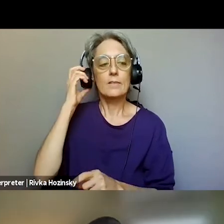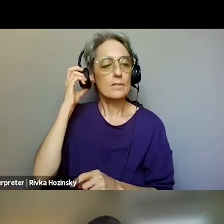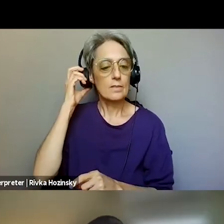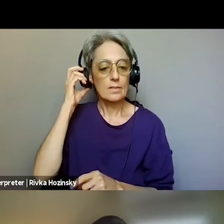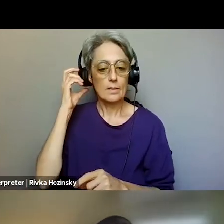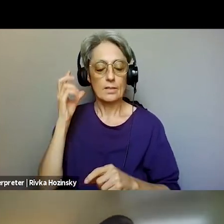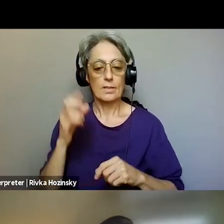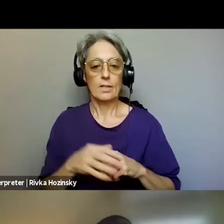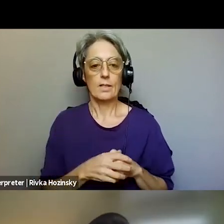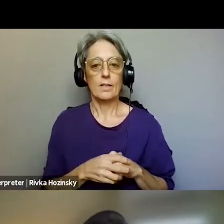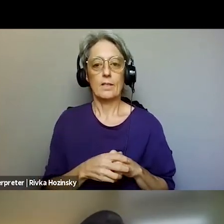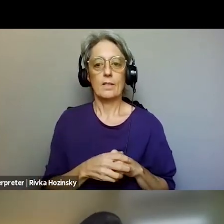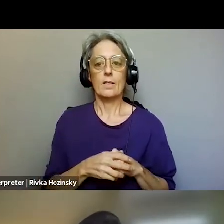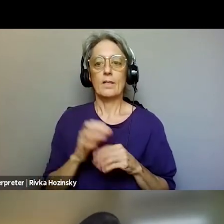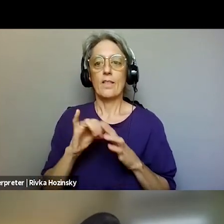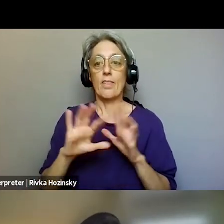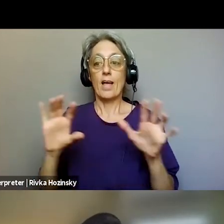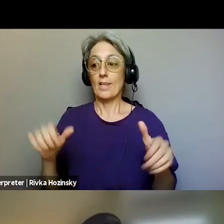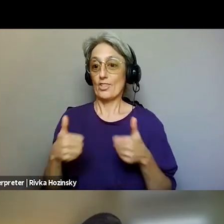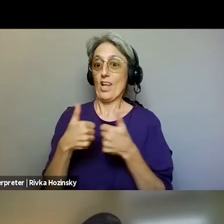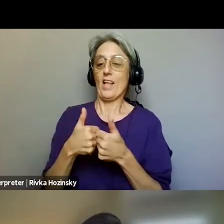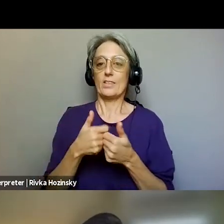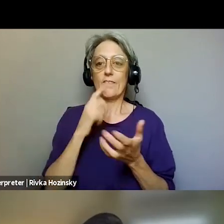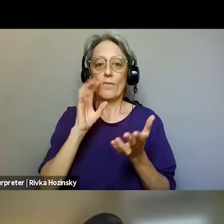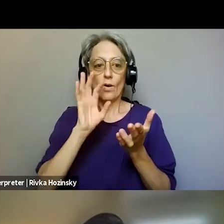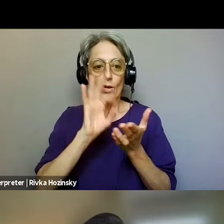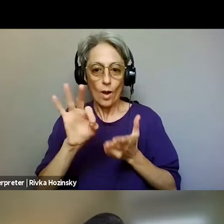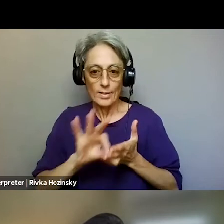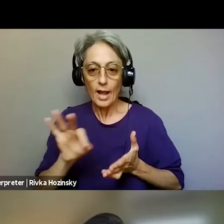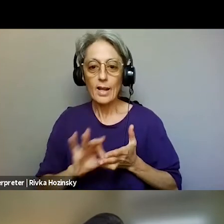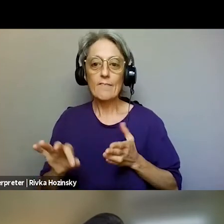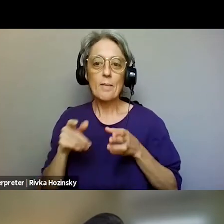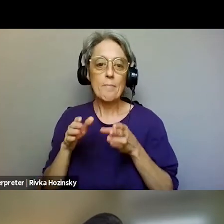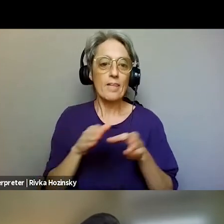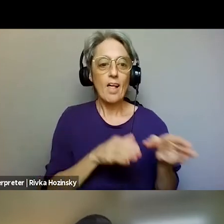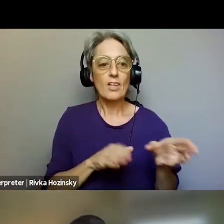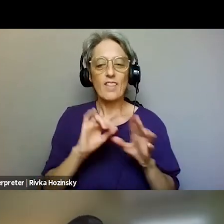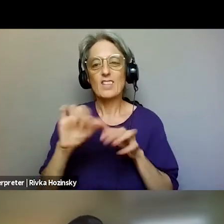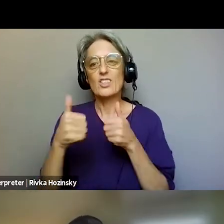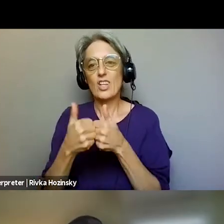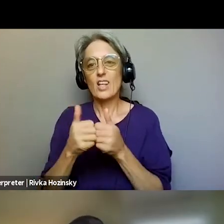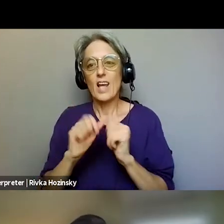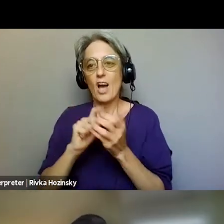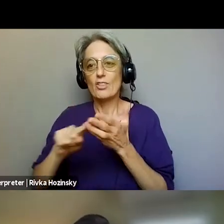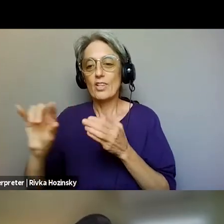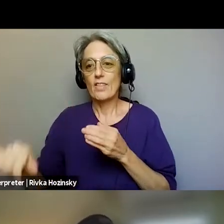from sort of a quantitative methodological piece. I think that's where qualitative work